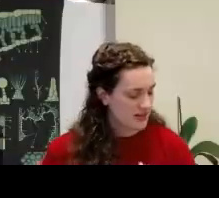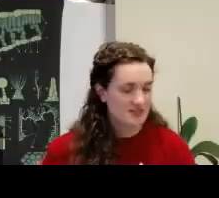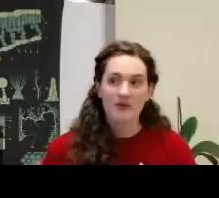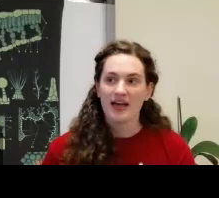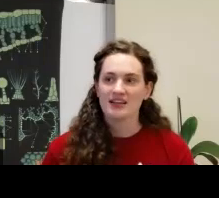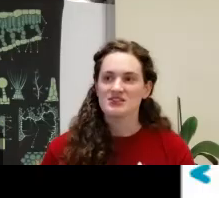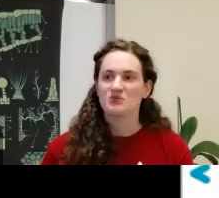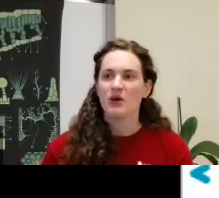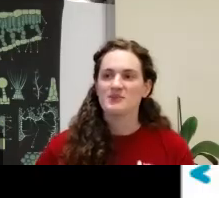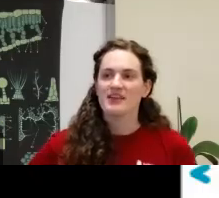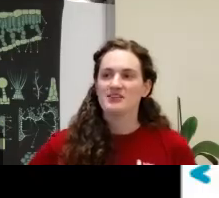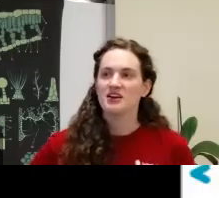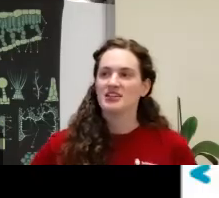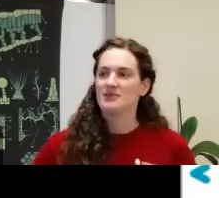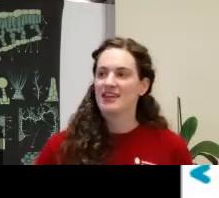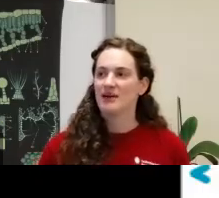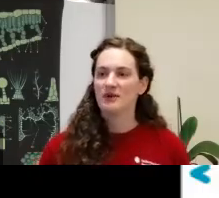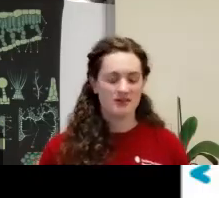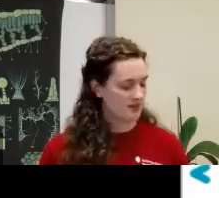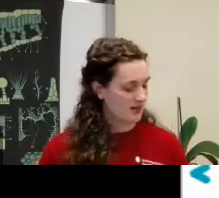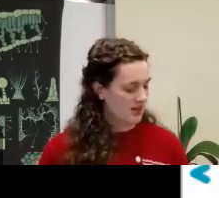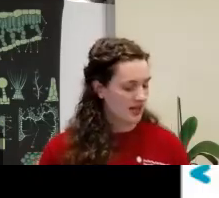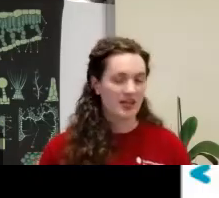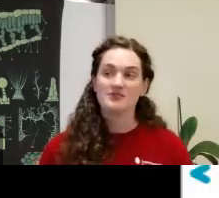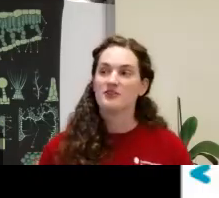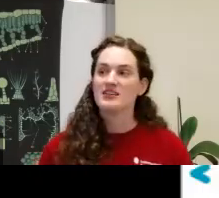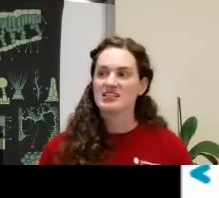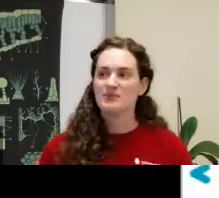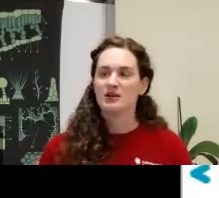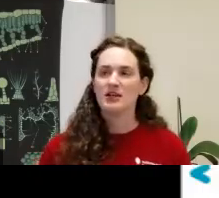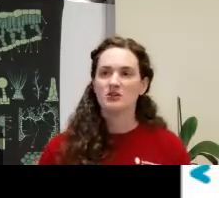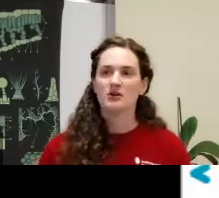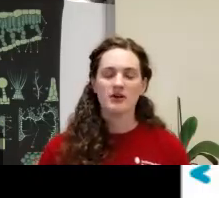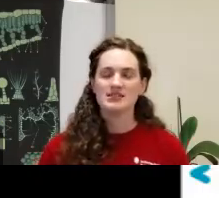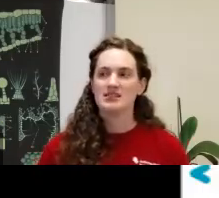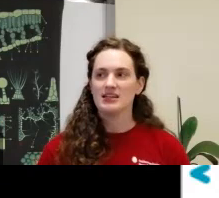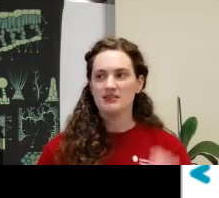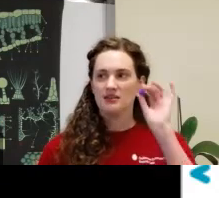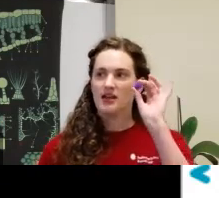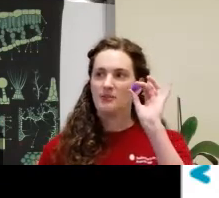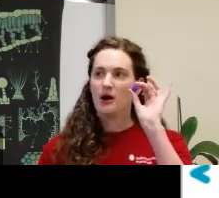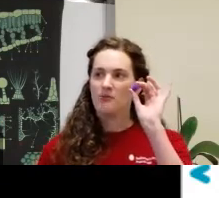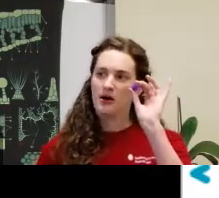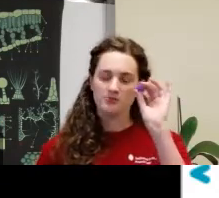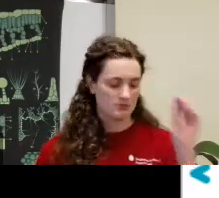Emily Borger: So let's go ahead and swap to that document camera and for this experiment you're going to need a pompom.